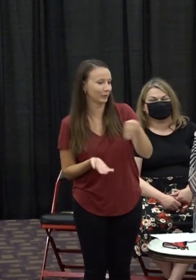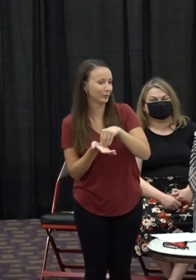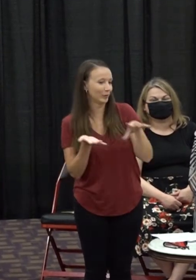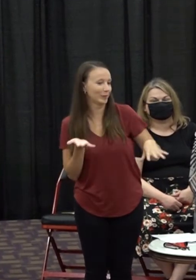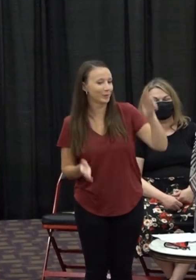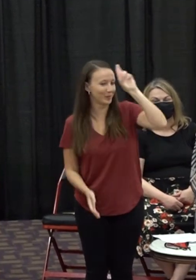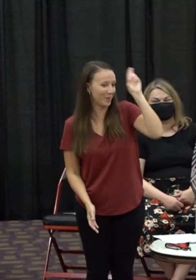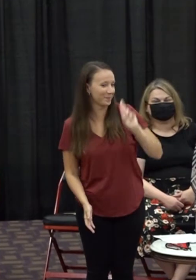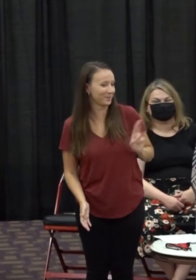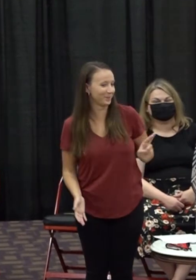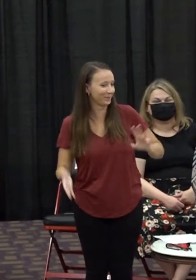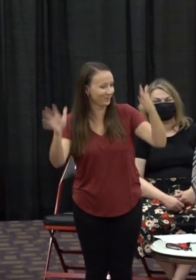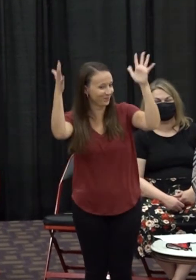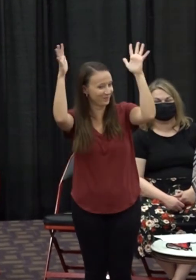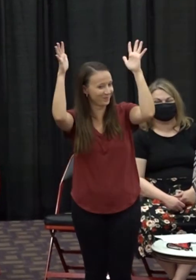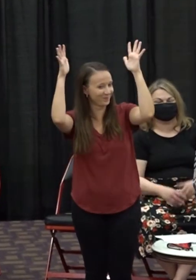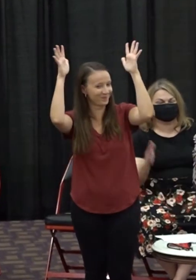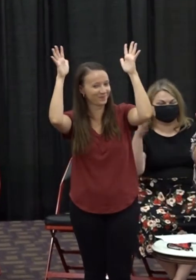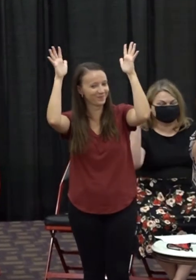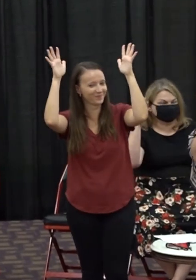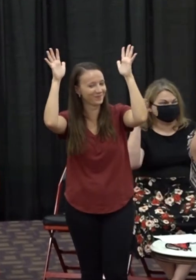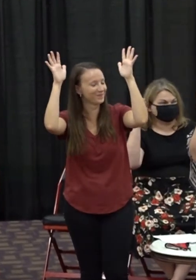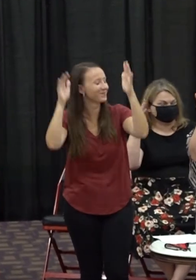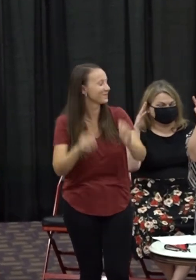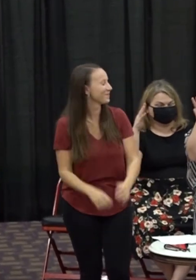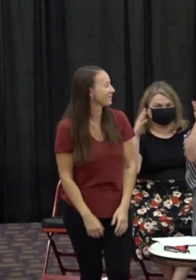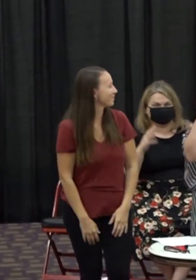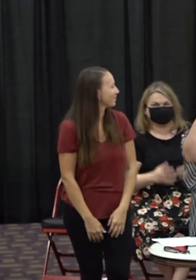The award goes to RaNell Smith.